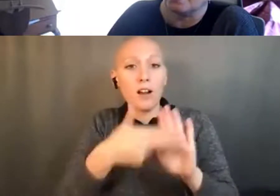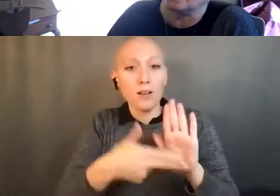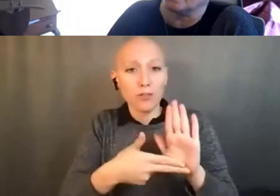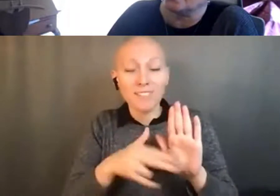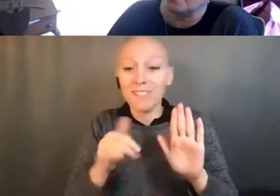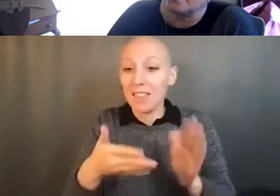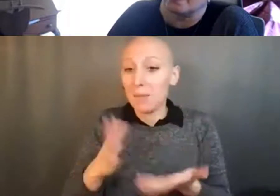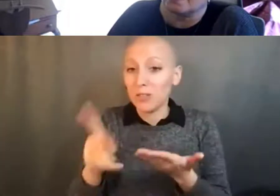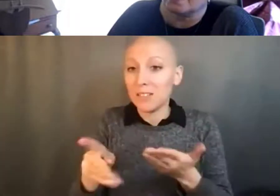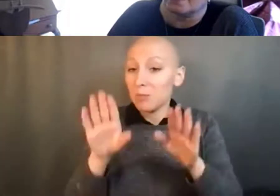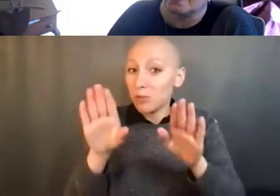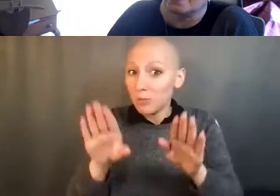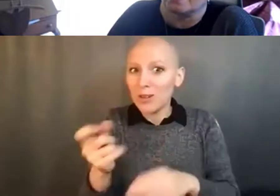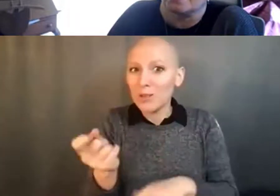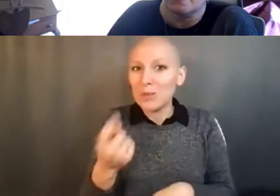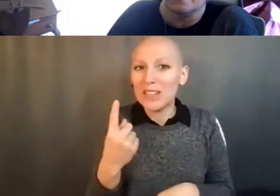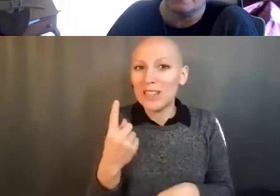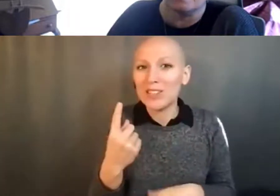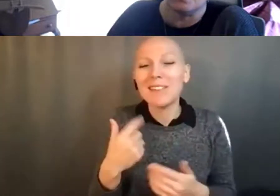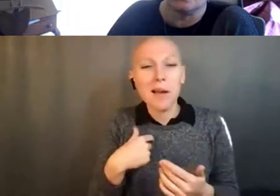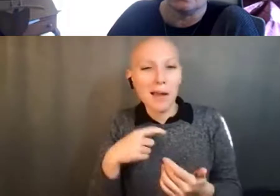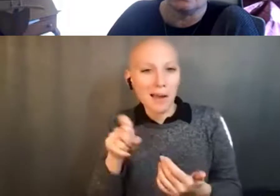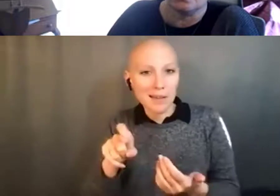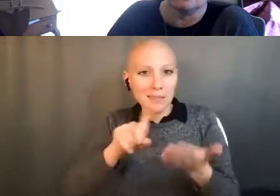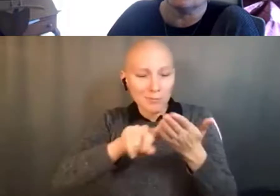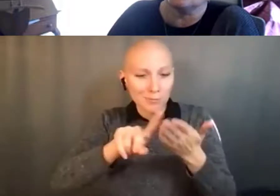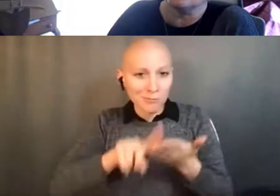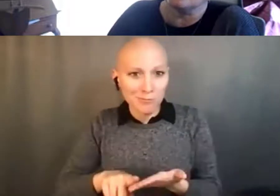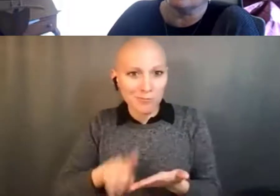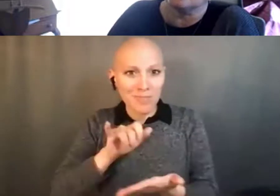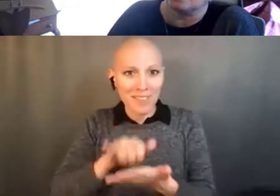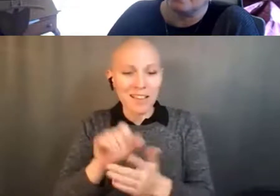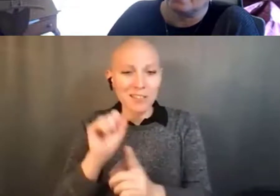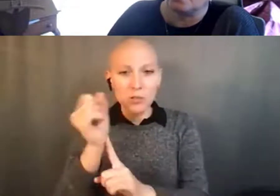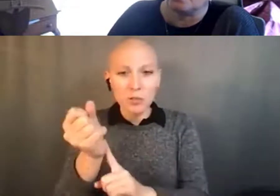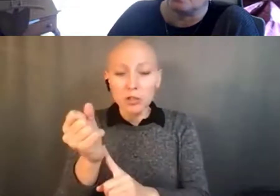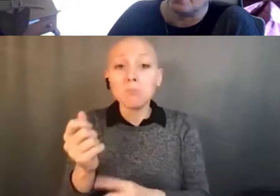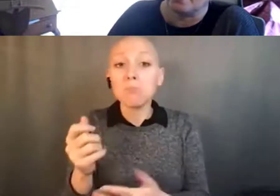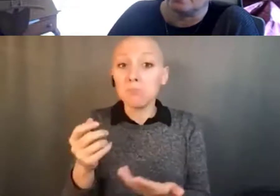I would have to investigate this--is whether or not the UEI would be required